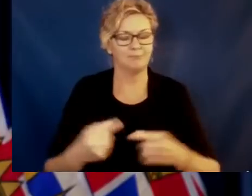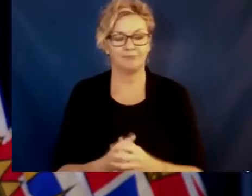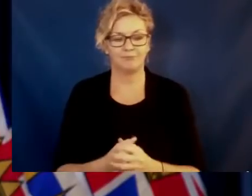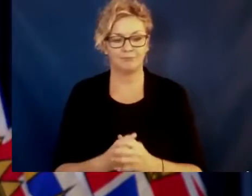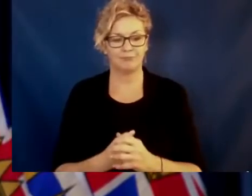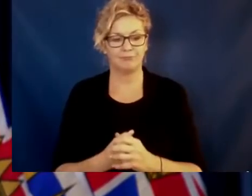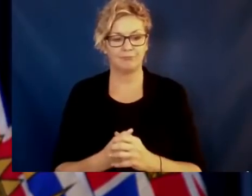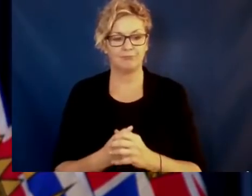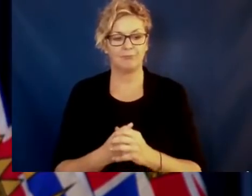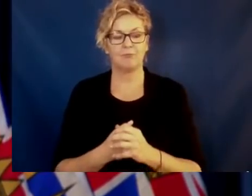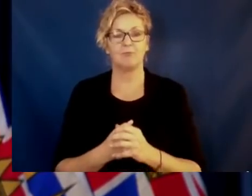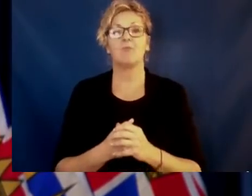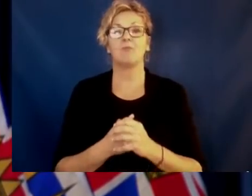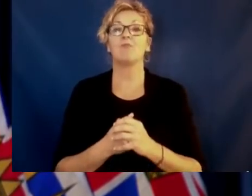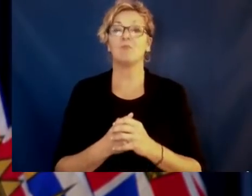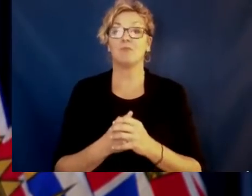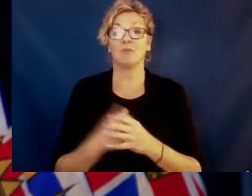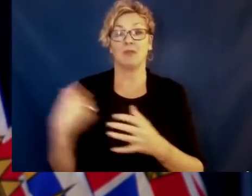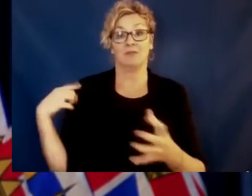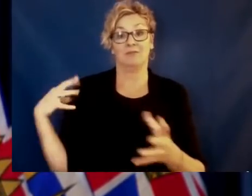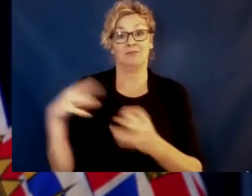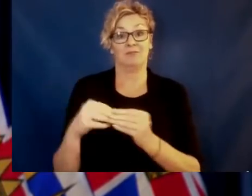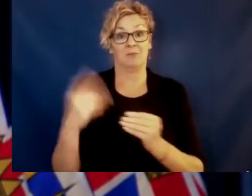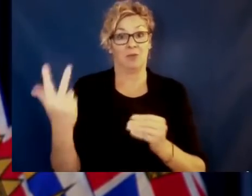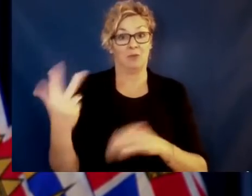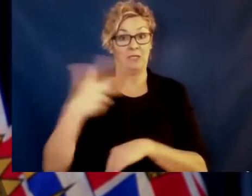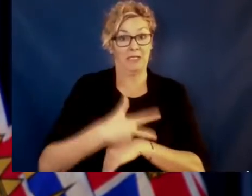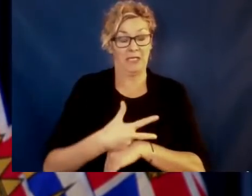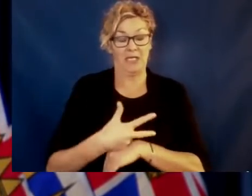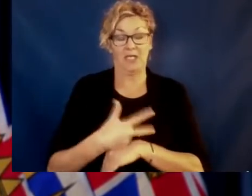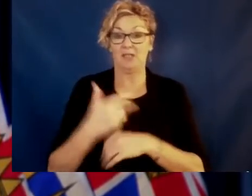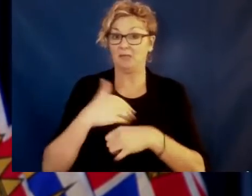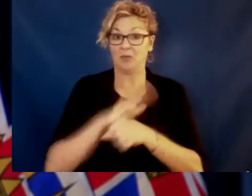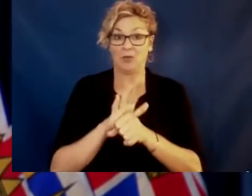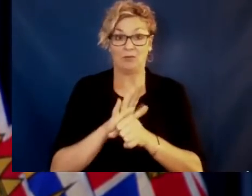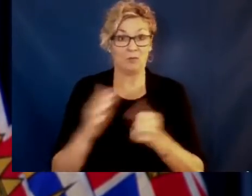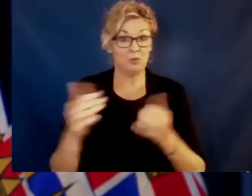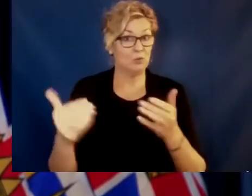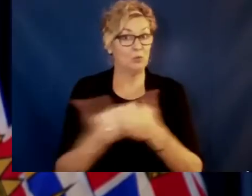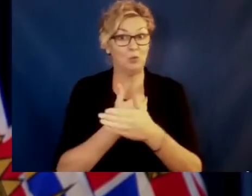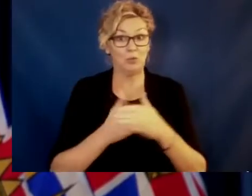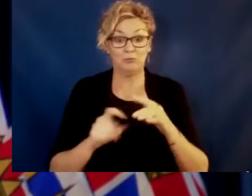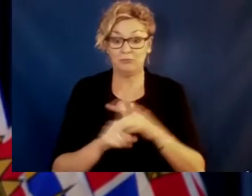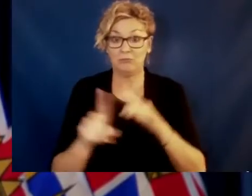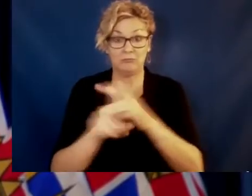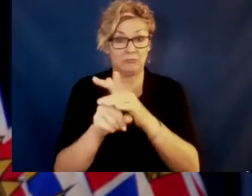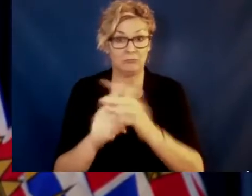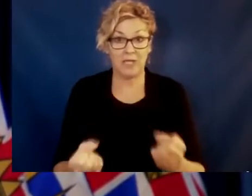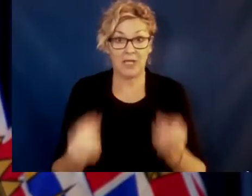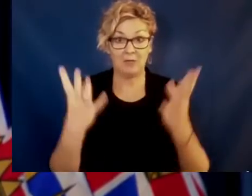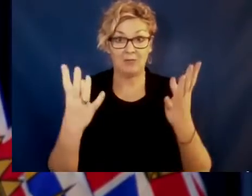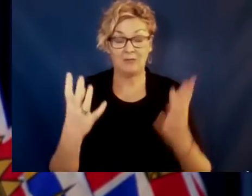Saturday we had 172 new cases diagnosed with COVID-19. Between Saturday and Sunday we had an